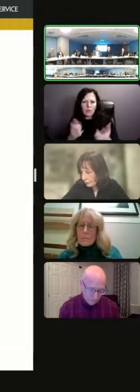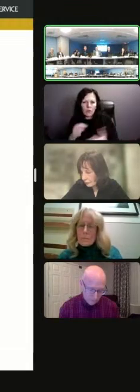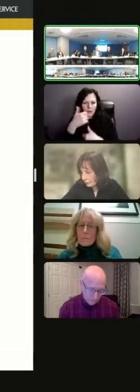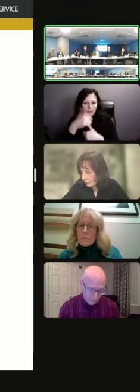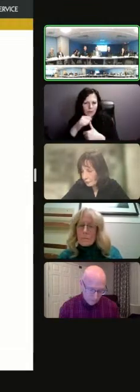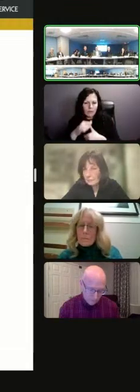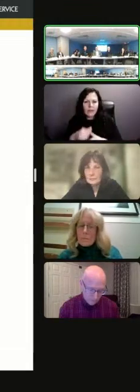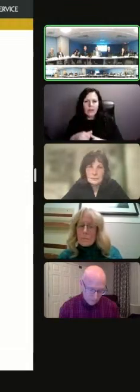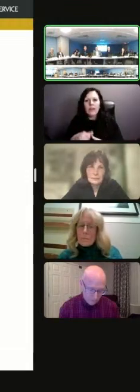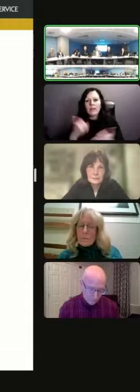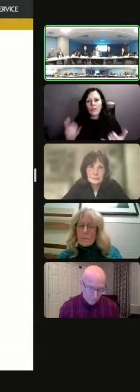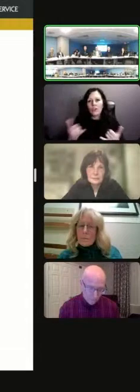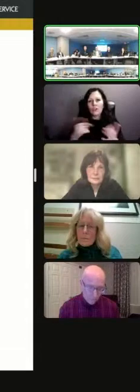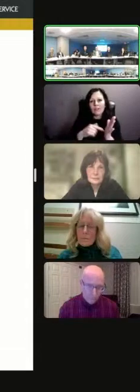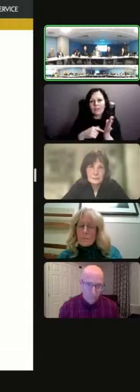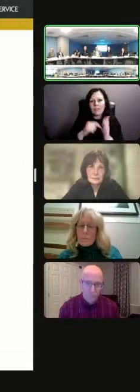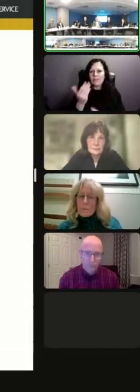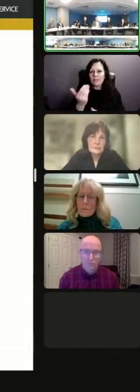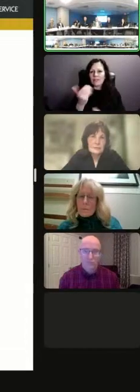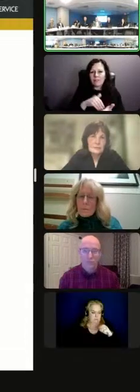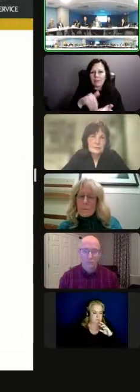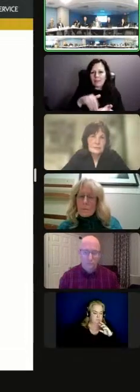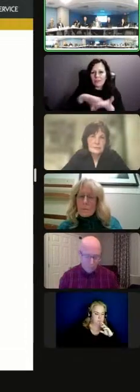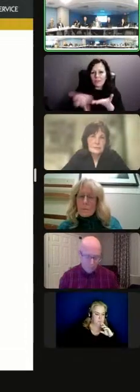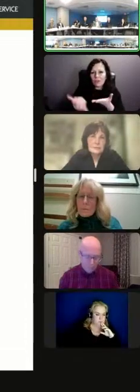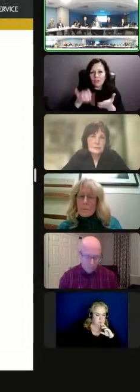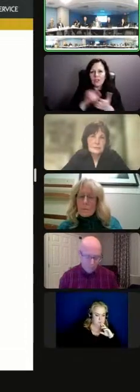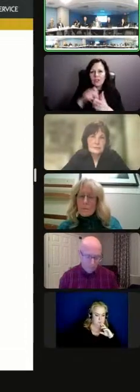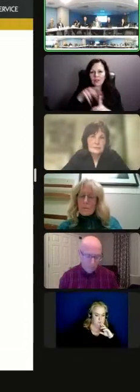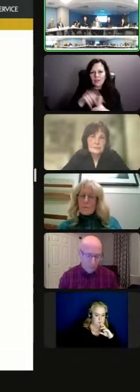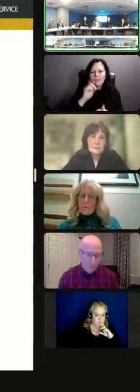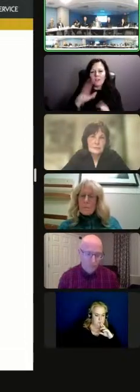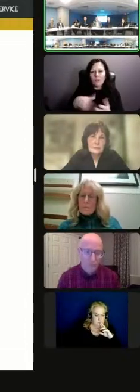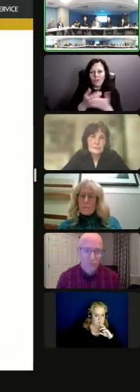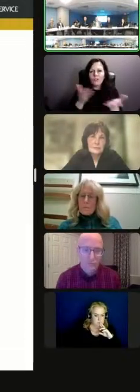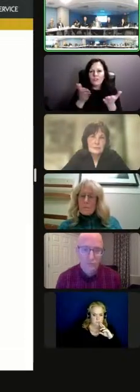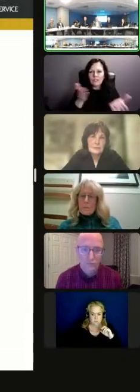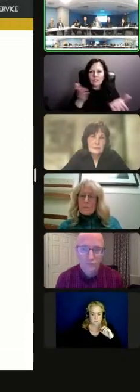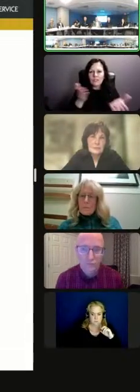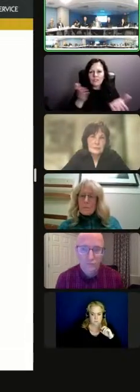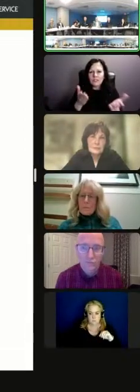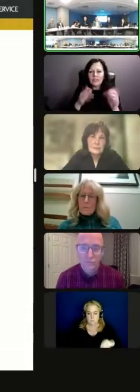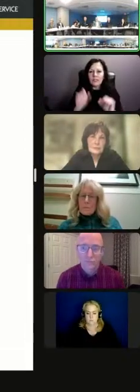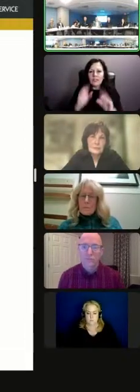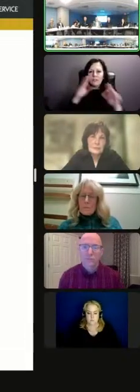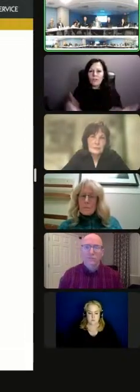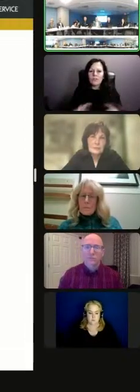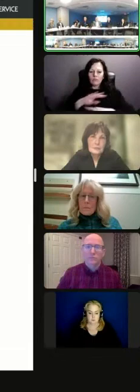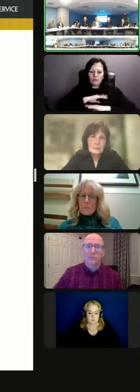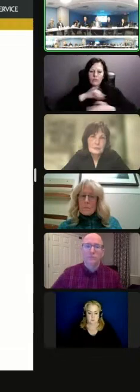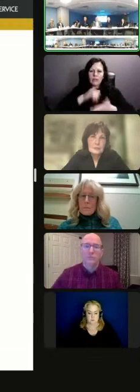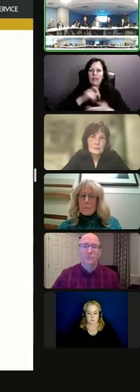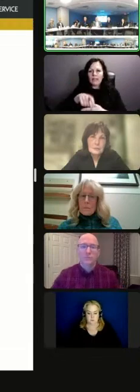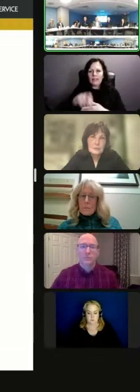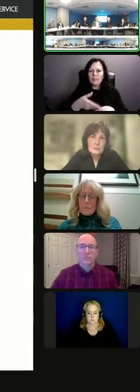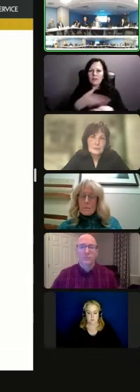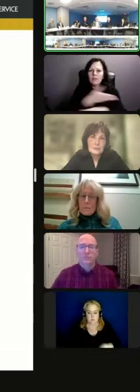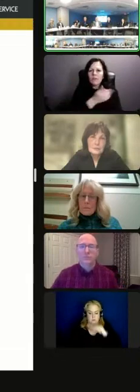ONE THING I WOULD ASK YOU TO KEEP IN MIND ISHAT